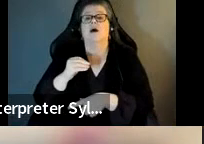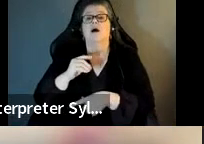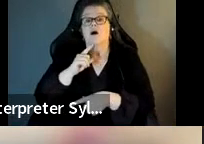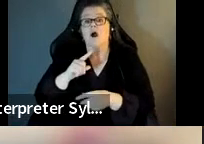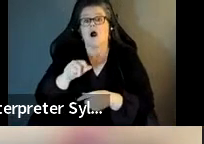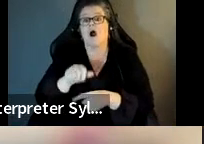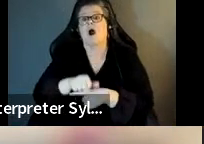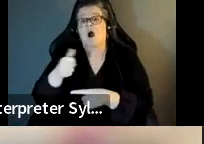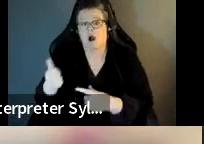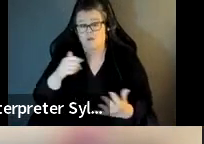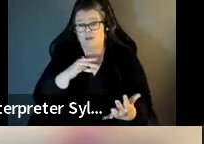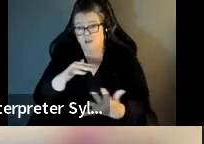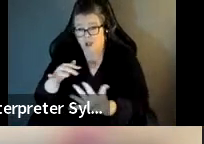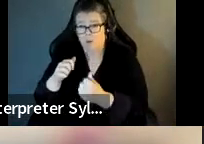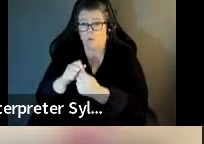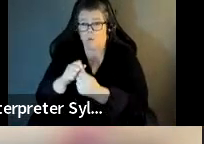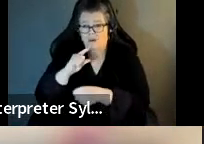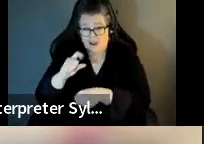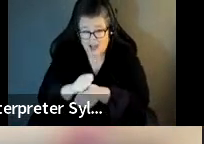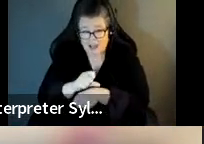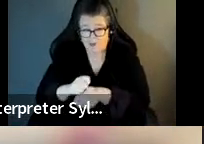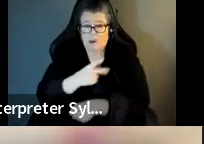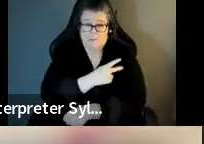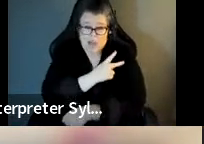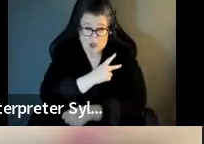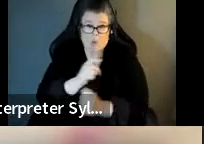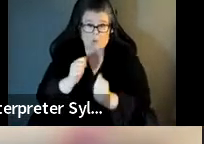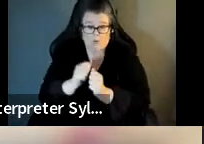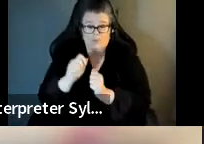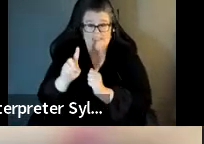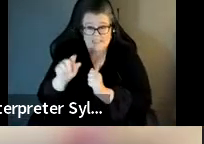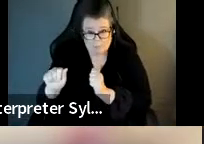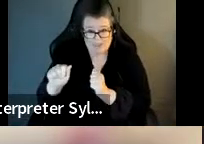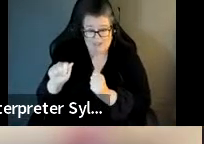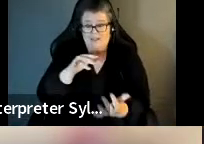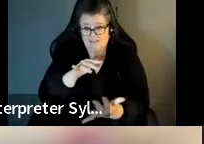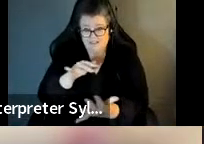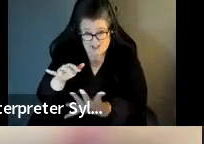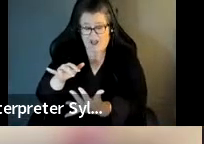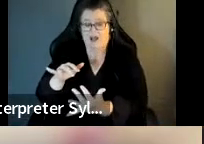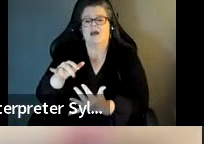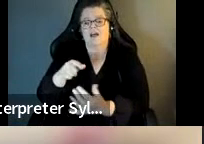of actual patients with disabilities transferring on to various surfaces. Close quote.